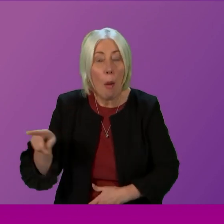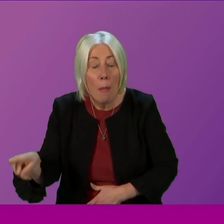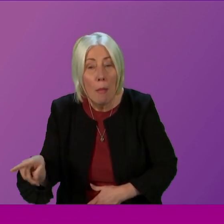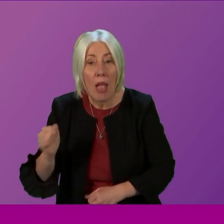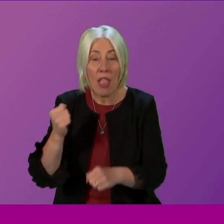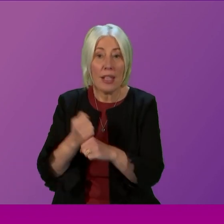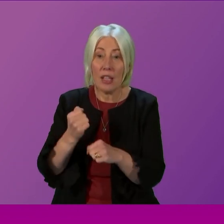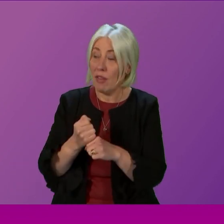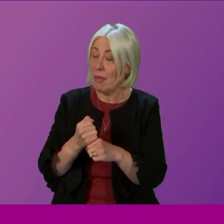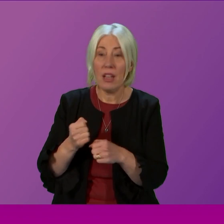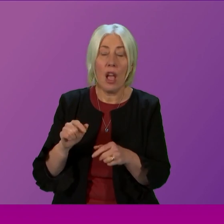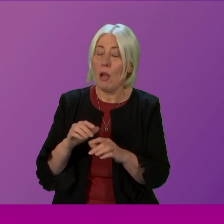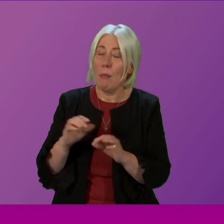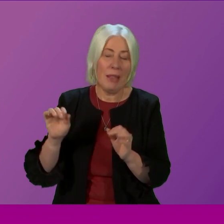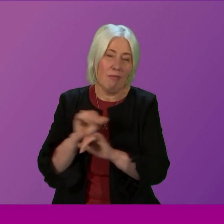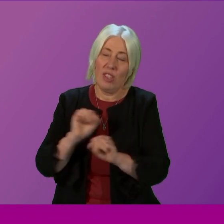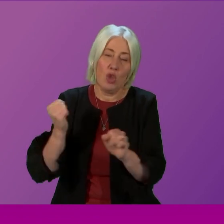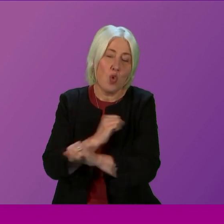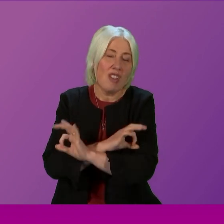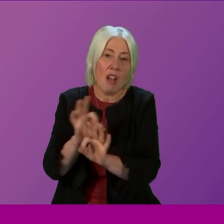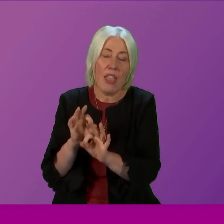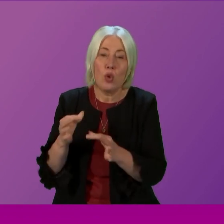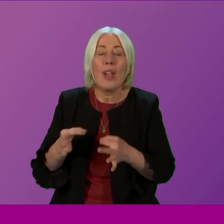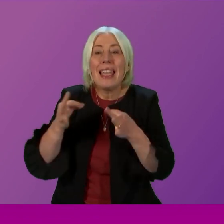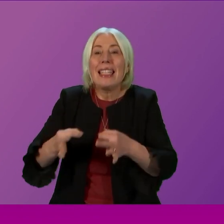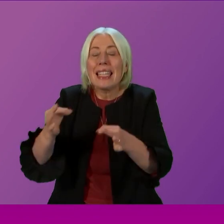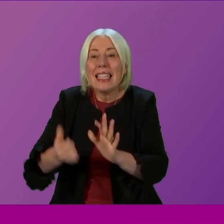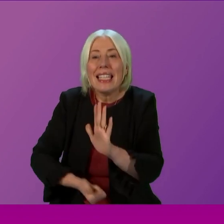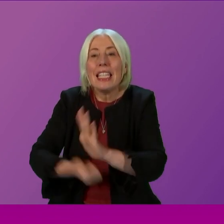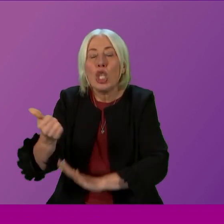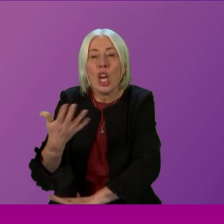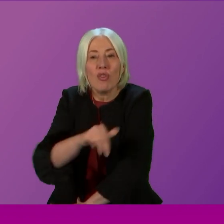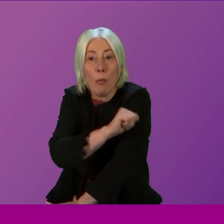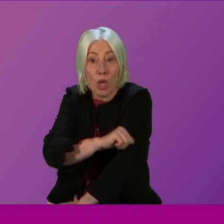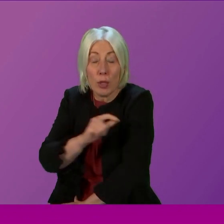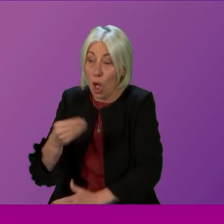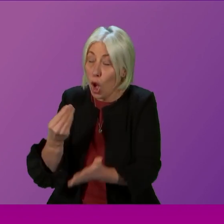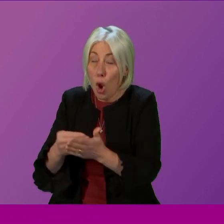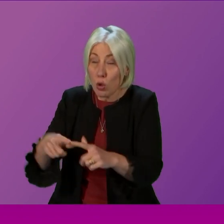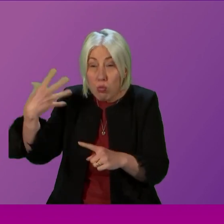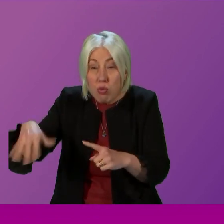to eliminate delayed discharge is costing at least £150 million a year. Its national